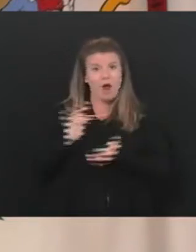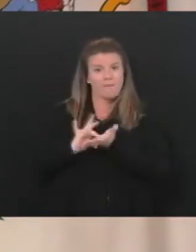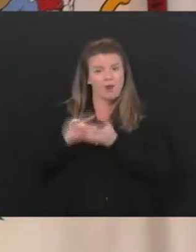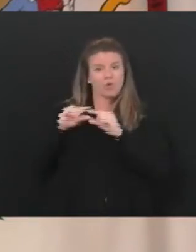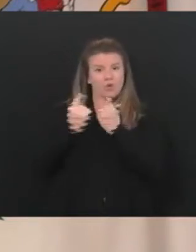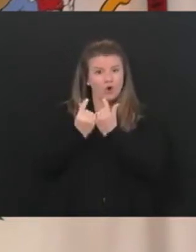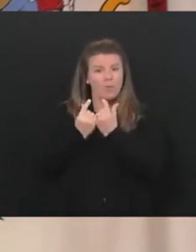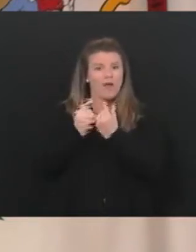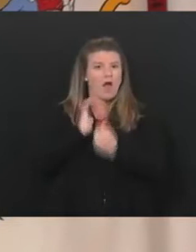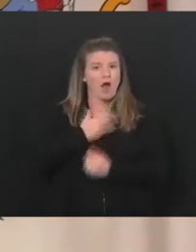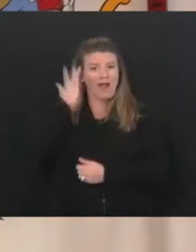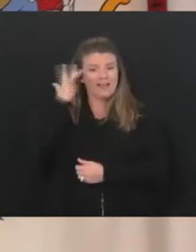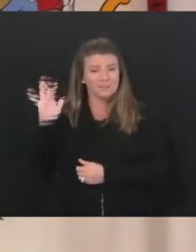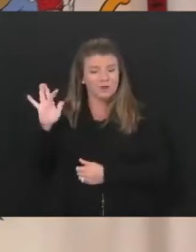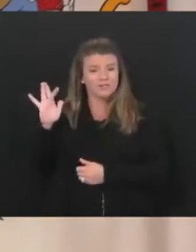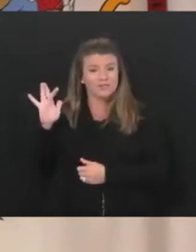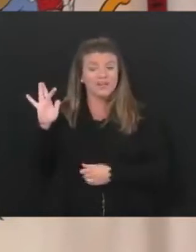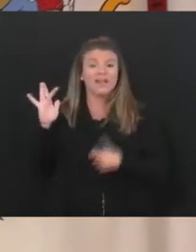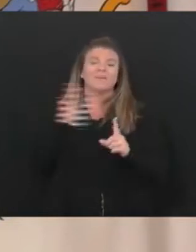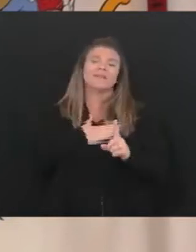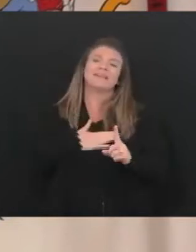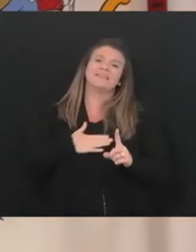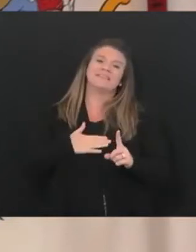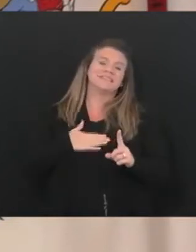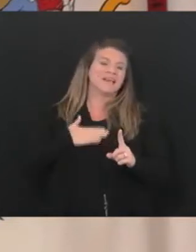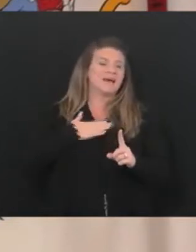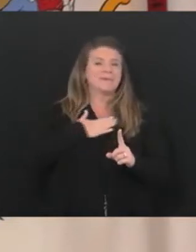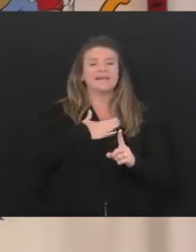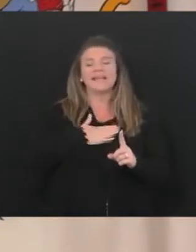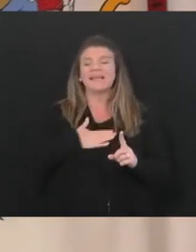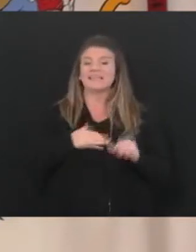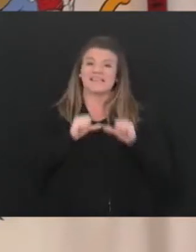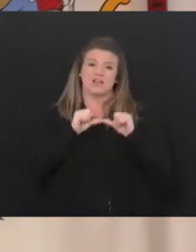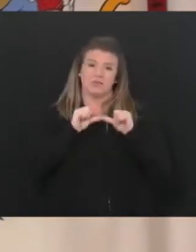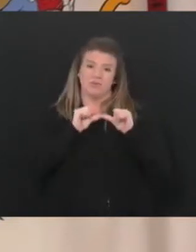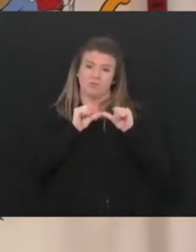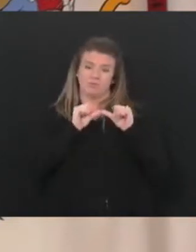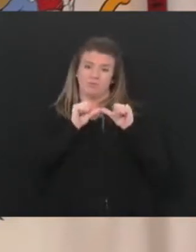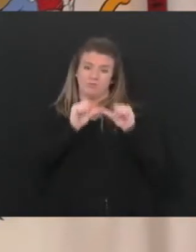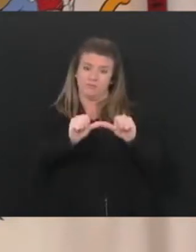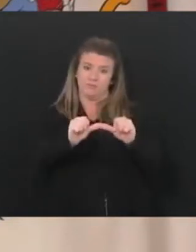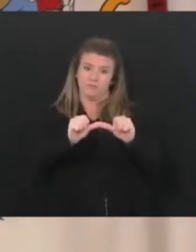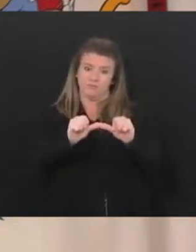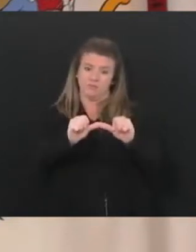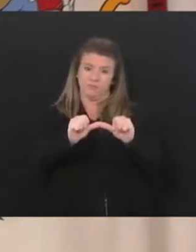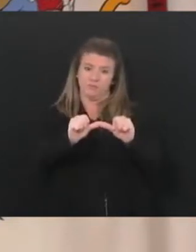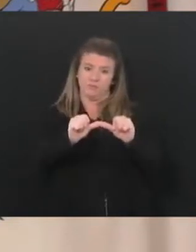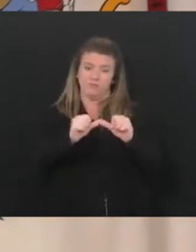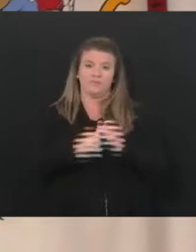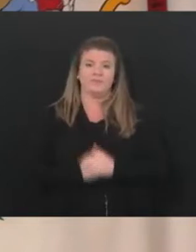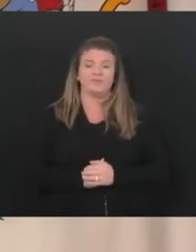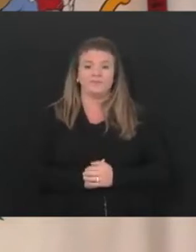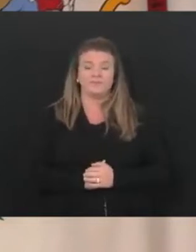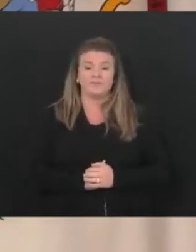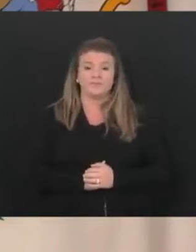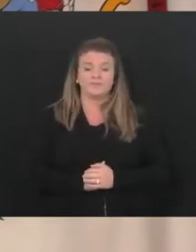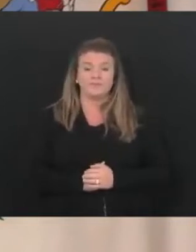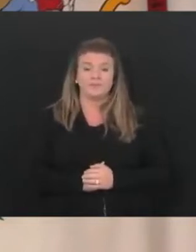GREAT WORK LIKE LIKE I KNOW THEY ALWAYS DO AND LISTENED AND HEEDED THE BEST INFORMATION FROM